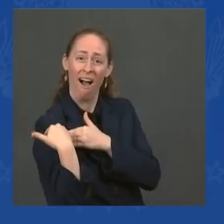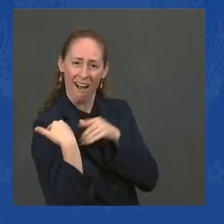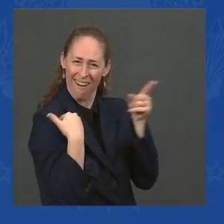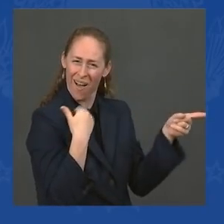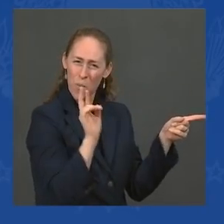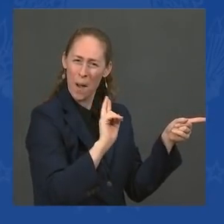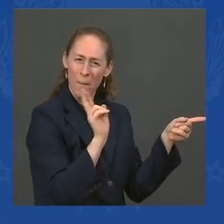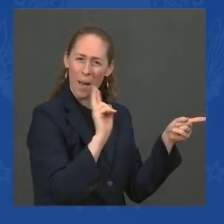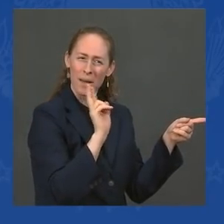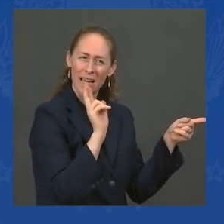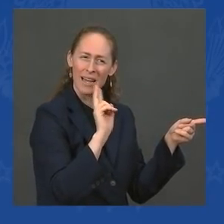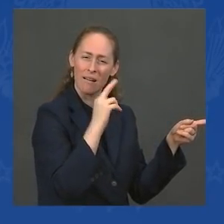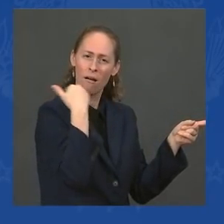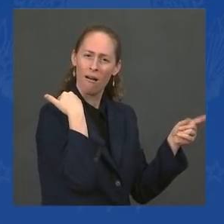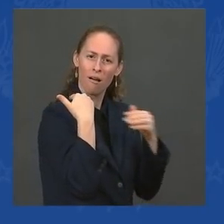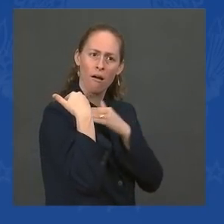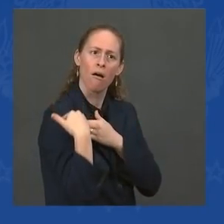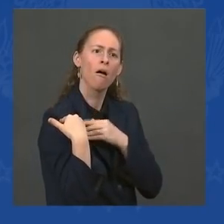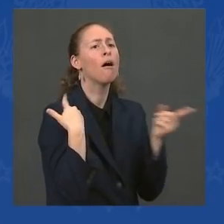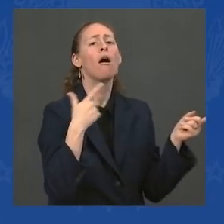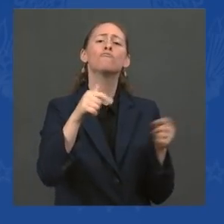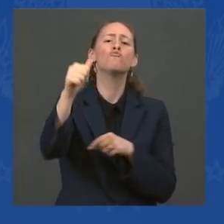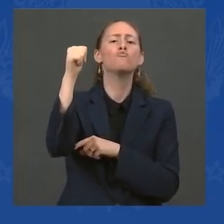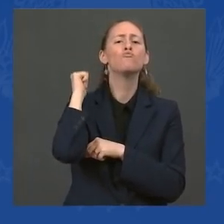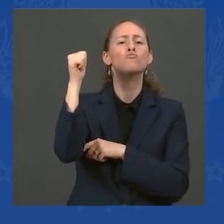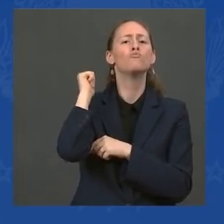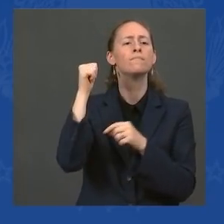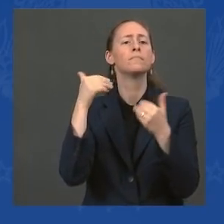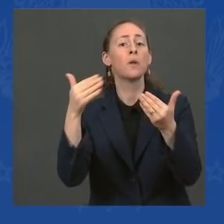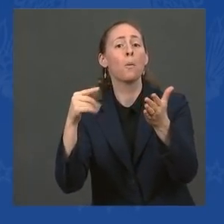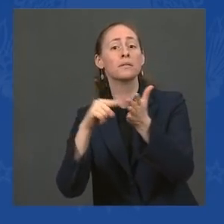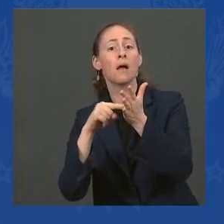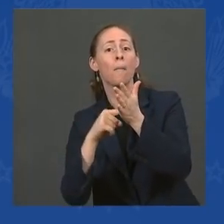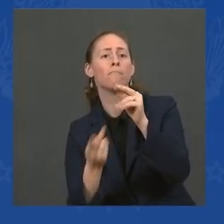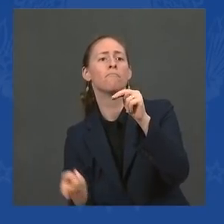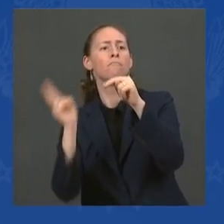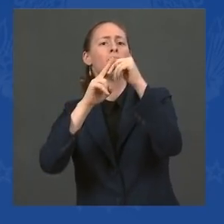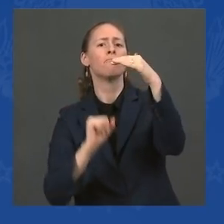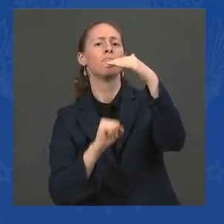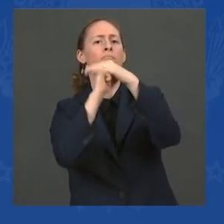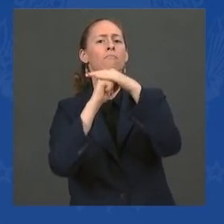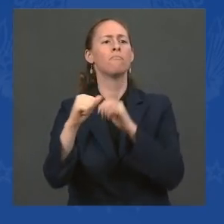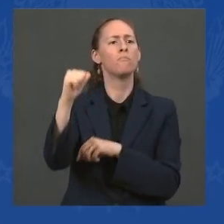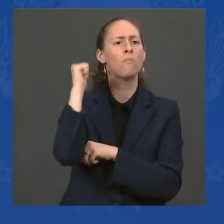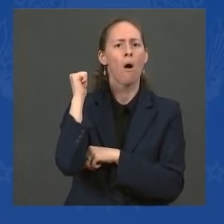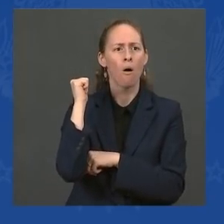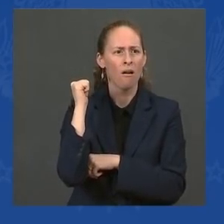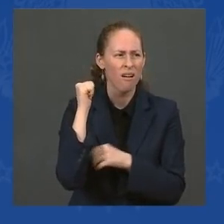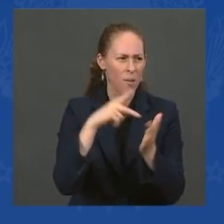They won't raise it enough through -- if they don't, we're going to be defaulting on the debt that would lead to self-inflicted wounds